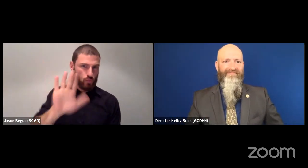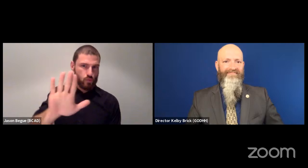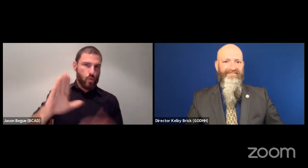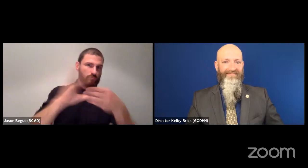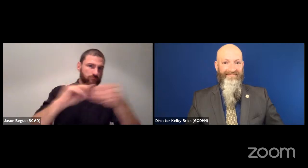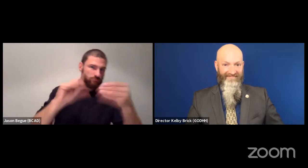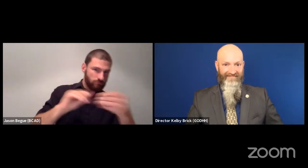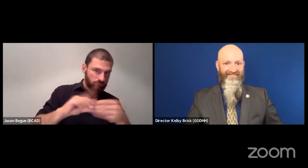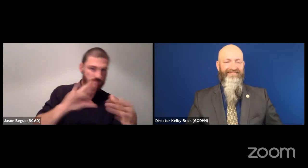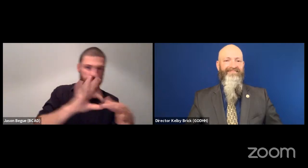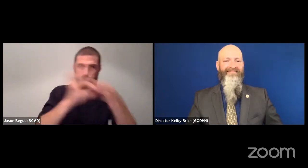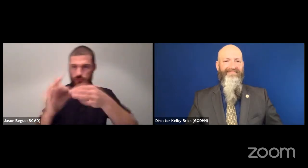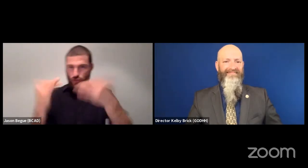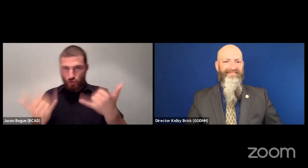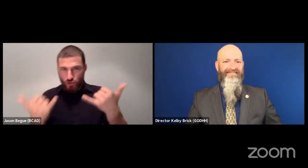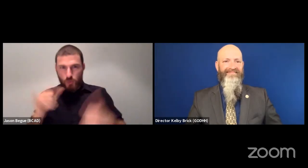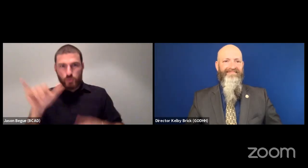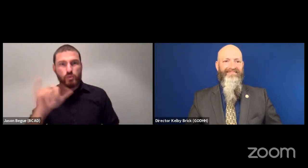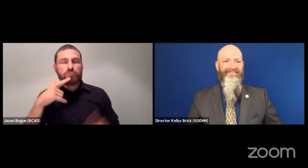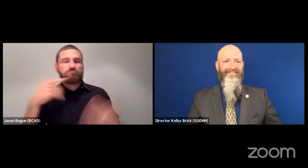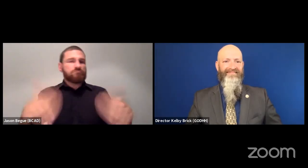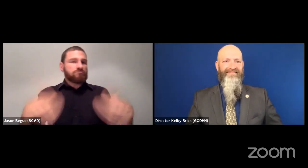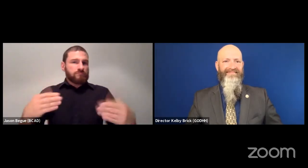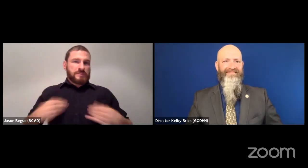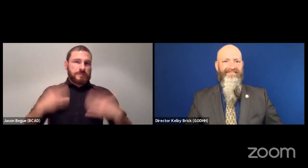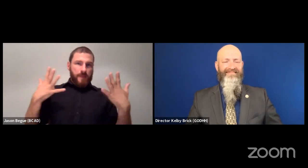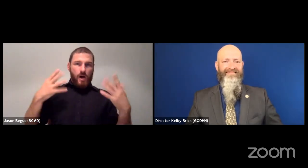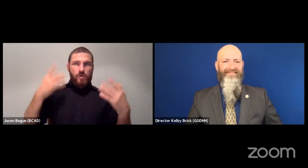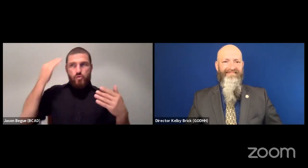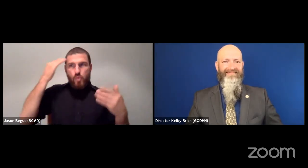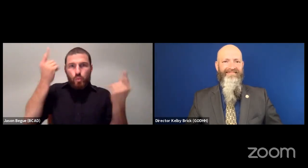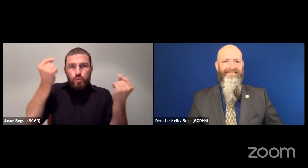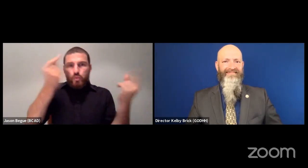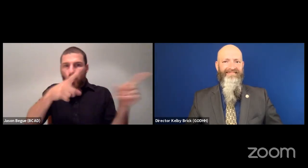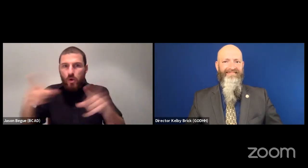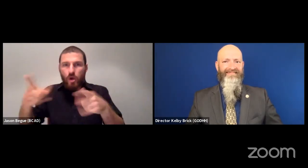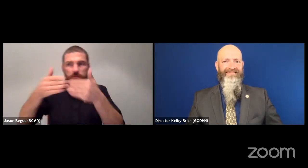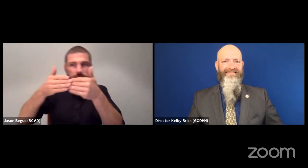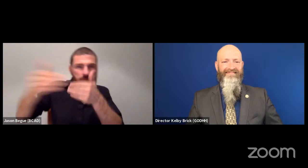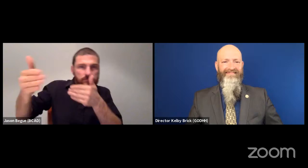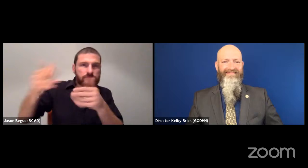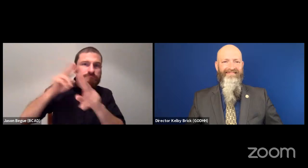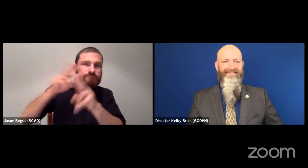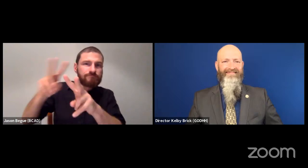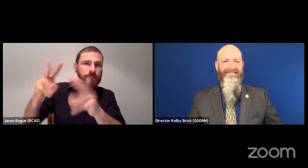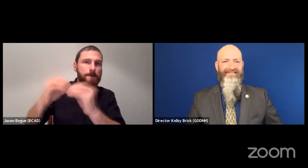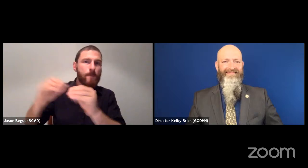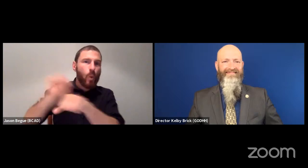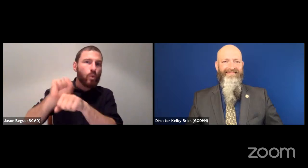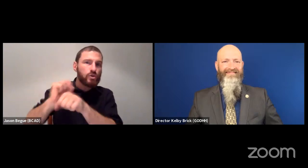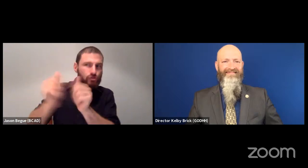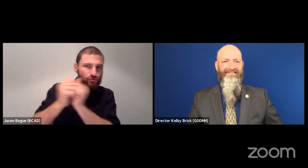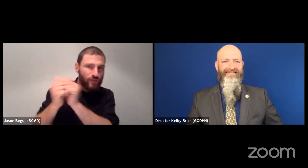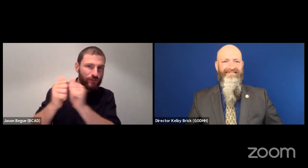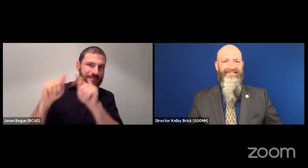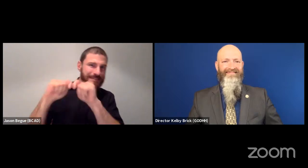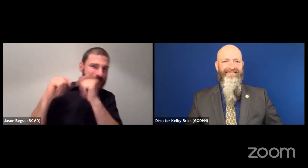to our community. JASON BEGUE: Absolutely, yesterday, too. And your comments that you tied in today. It's really nice to see what's going on and looking